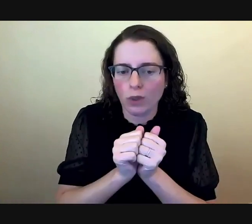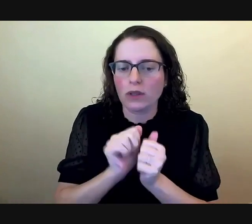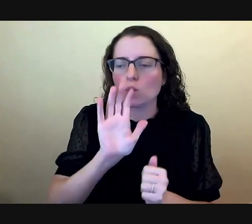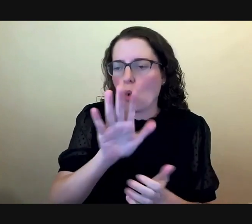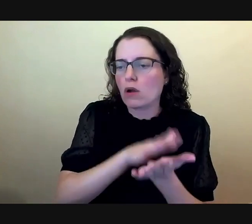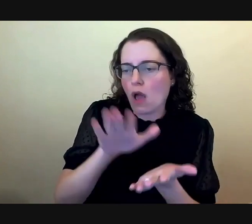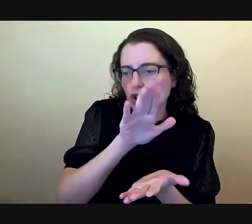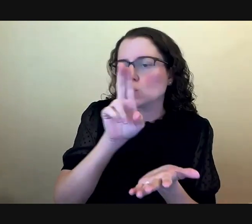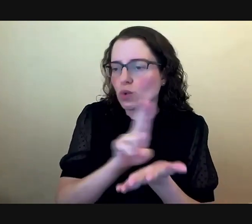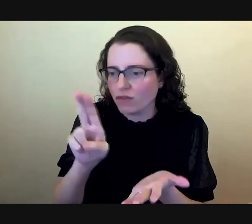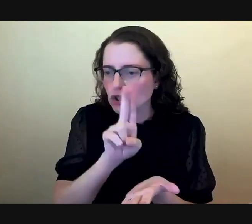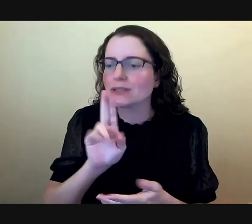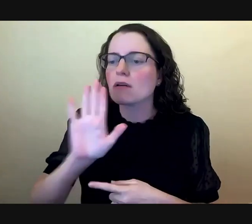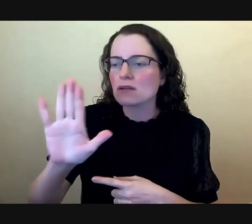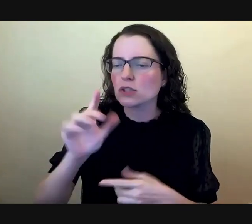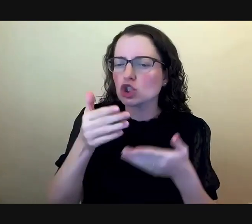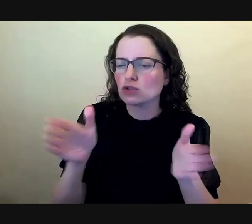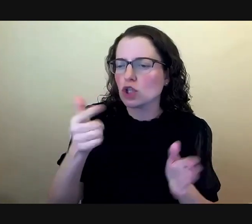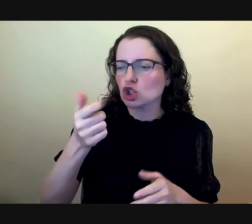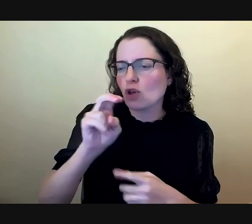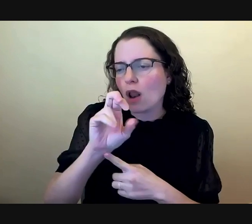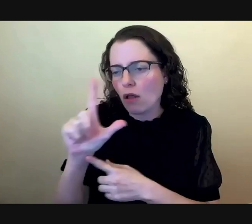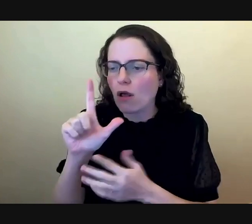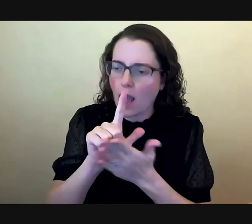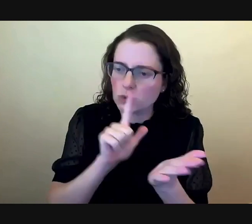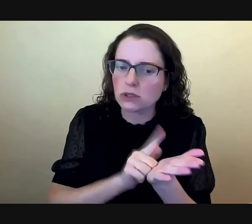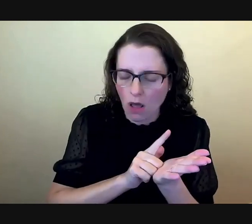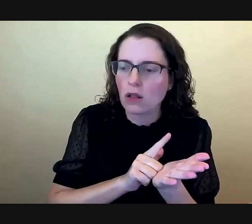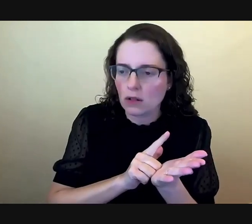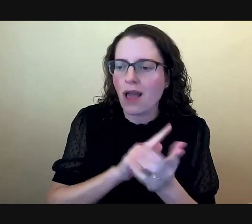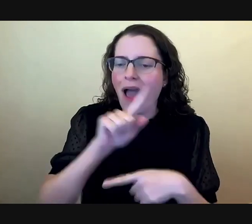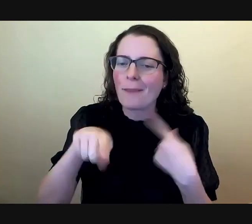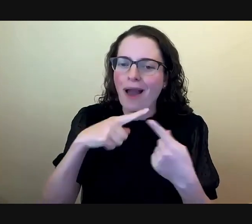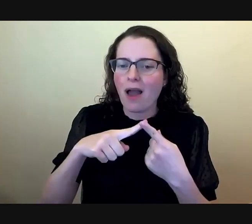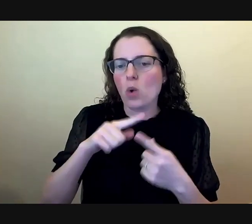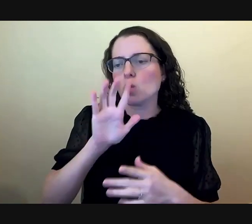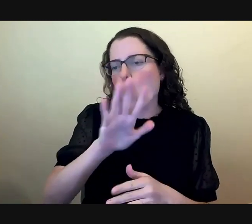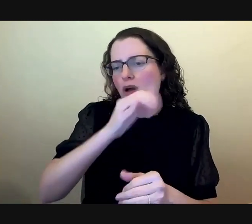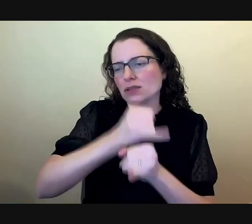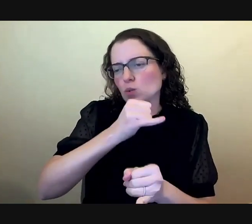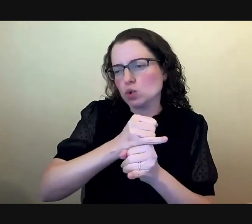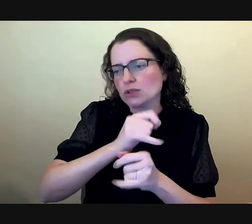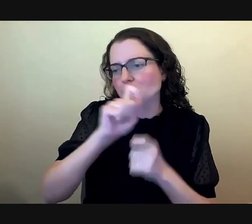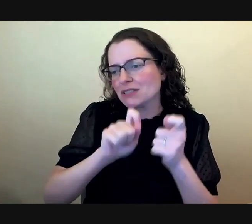that you consult with your campus and with their general counsel that is provided.